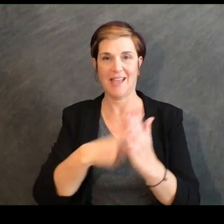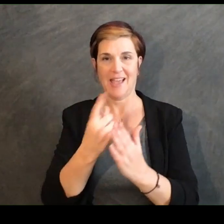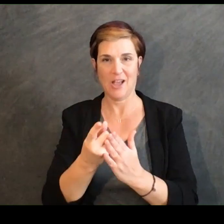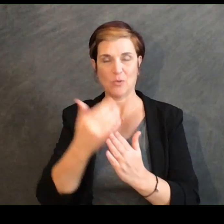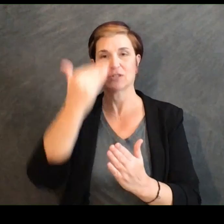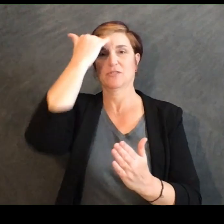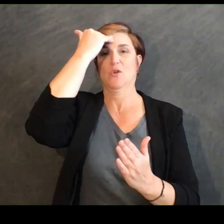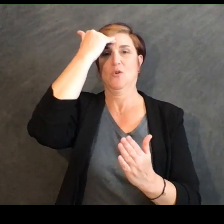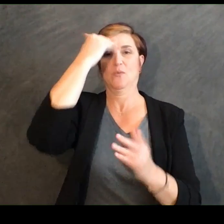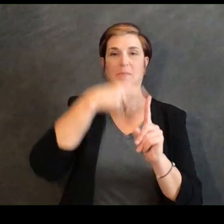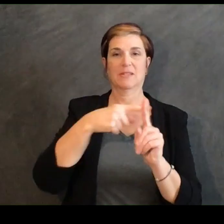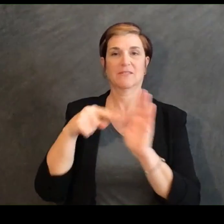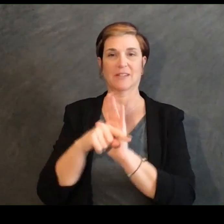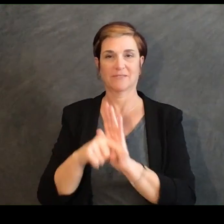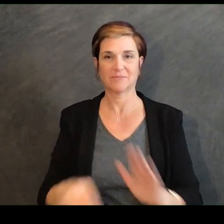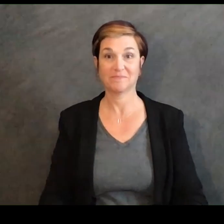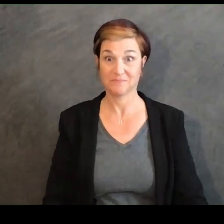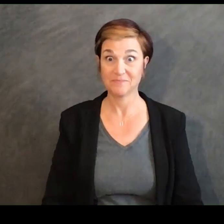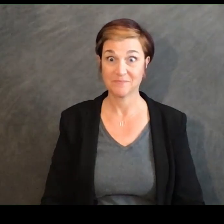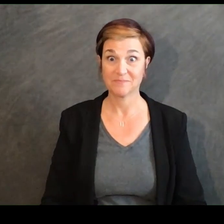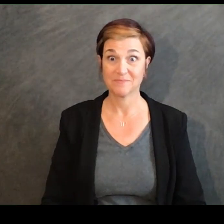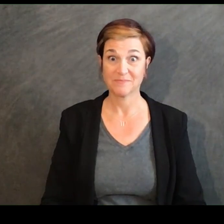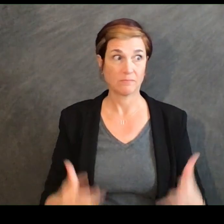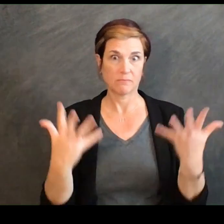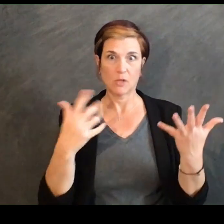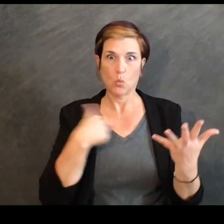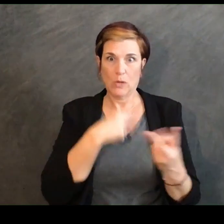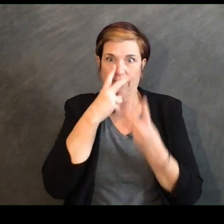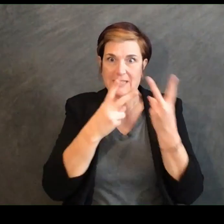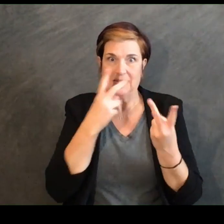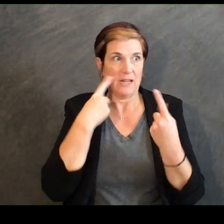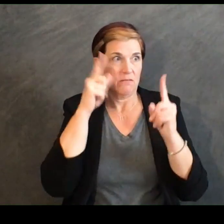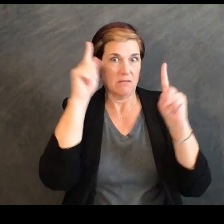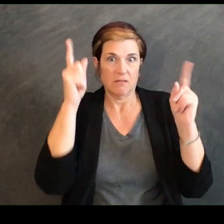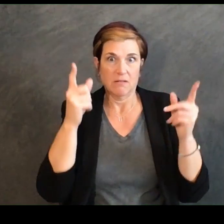approach we have seen at work just in our own United States and we want to